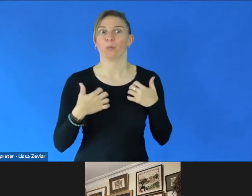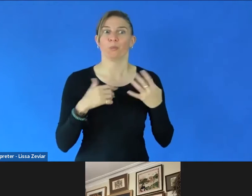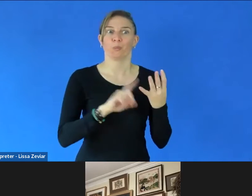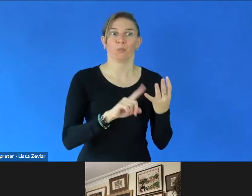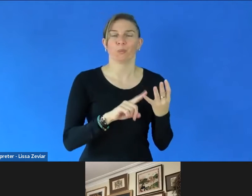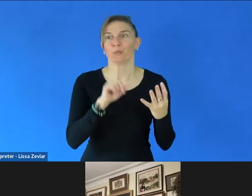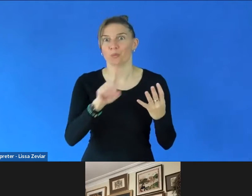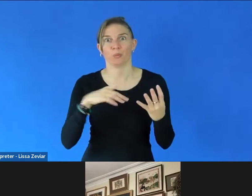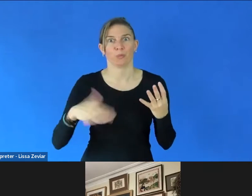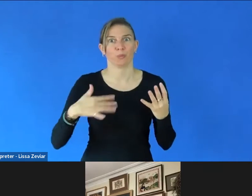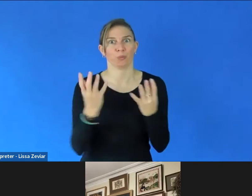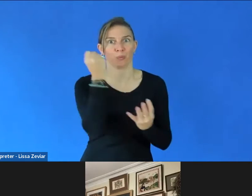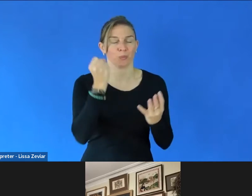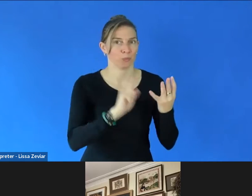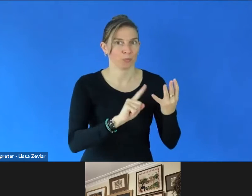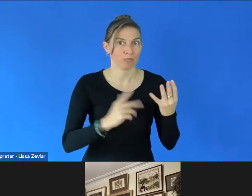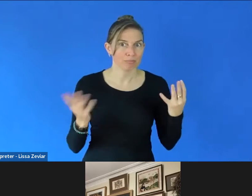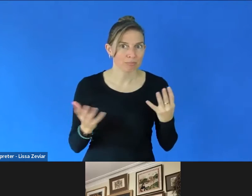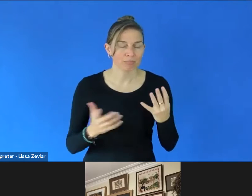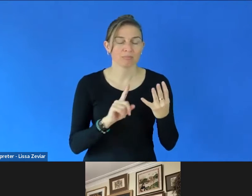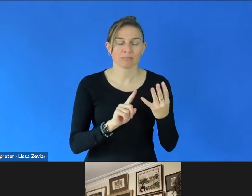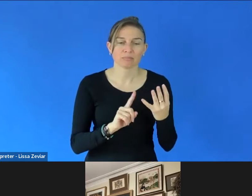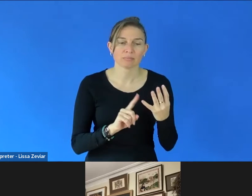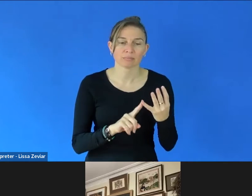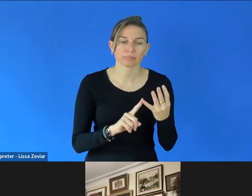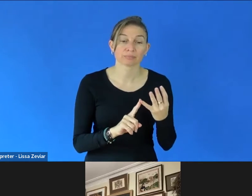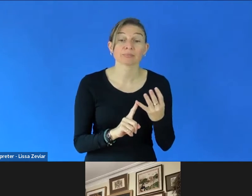getting a whole range of different people together.